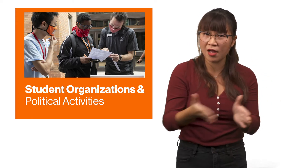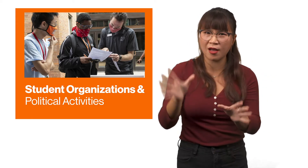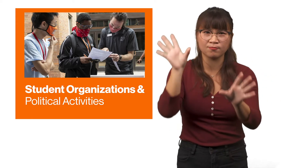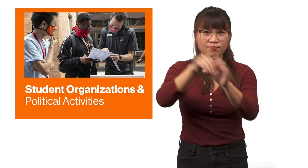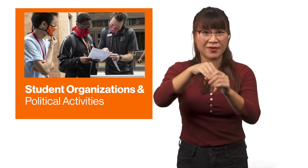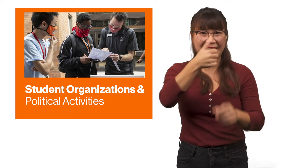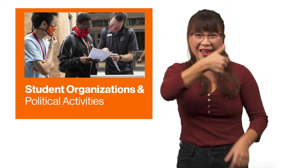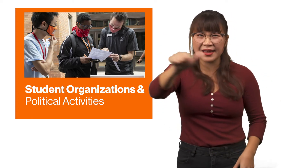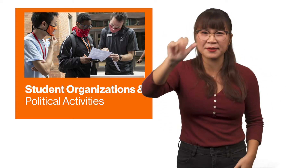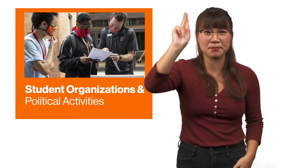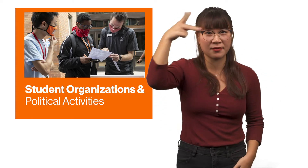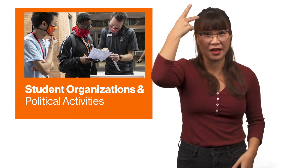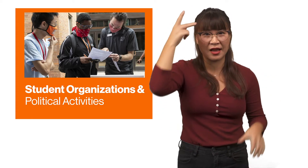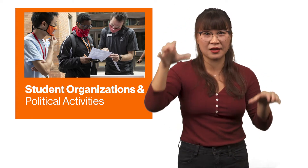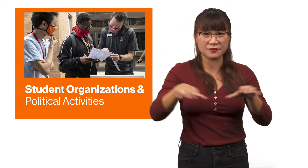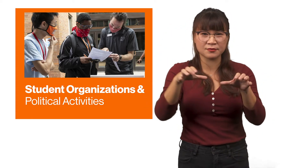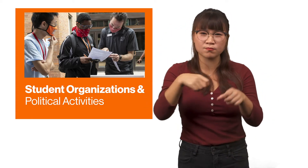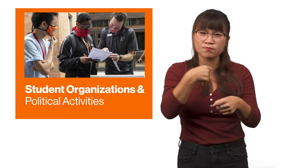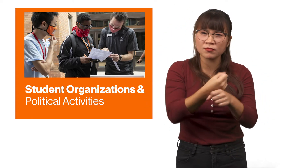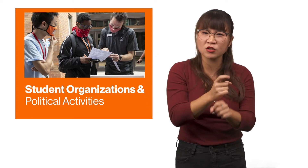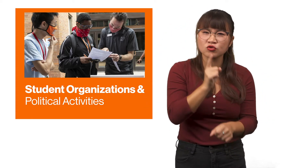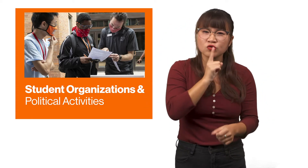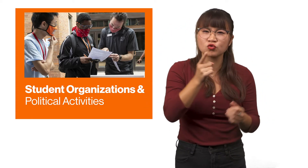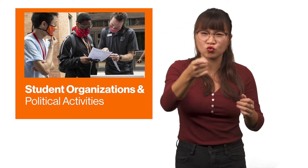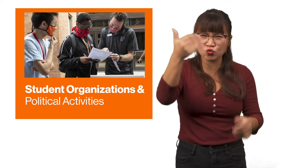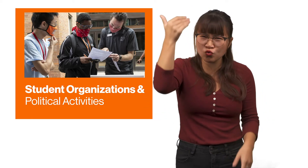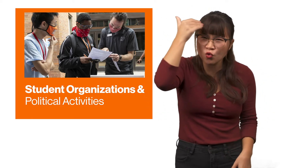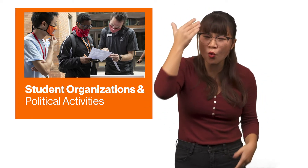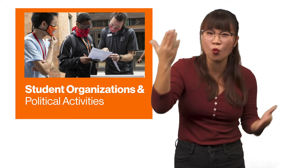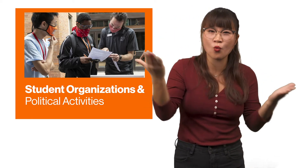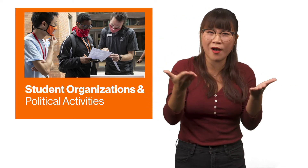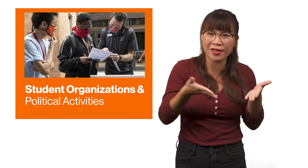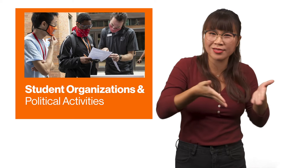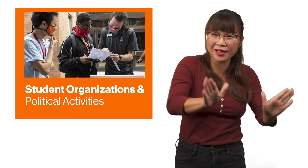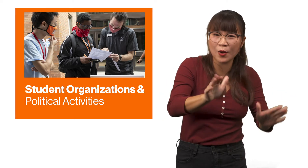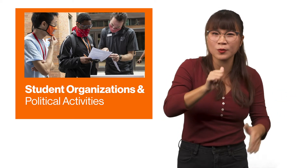If your student organization is planning to participate in any political activities,